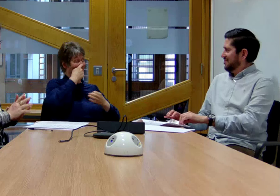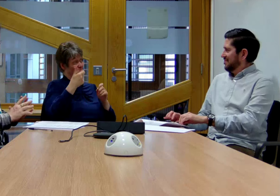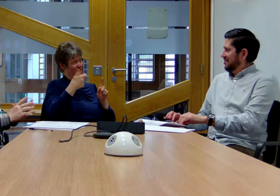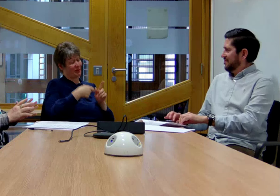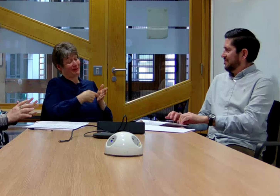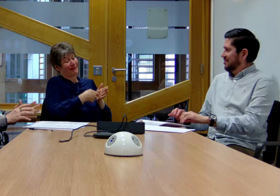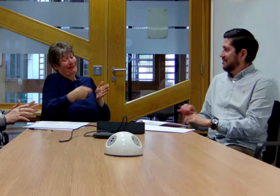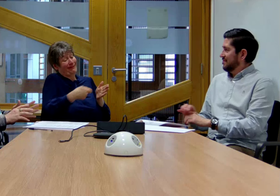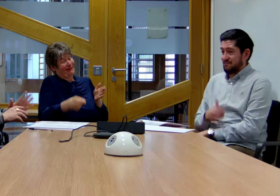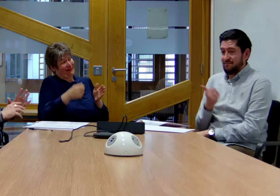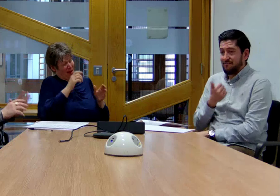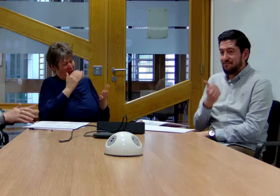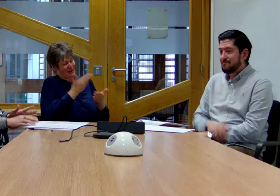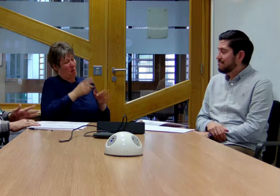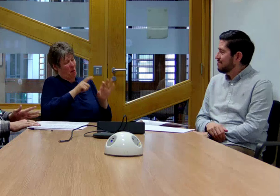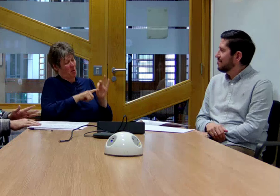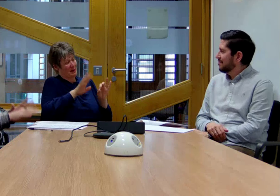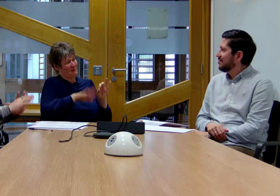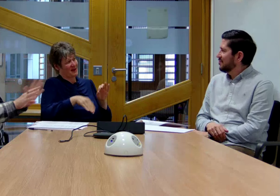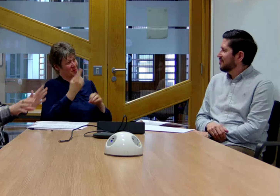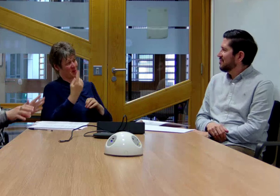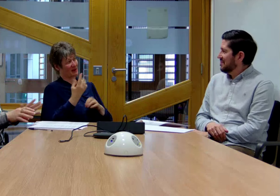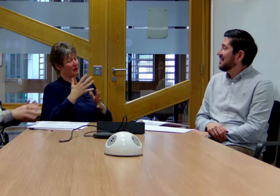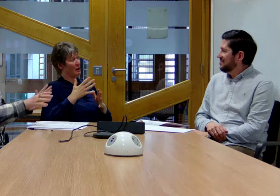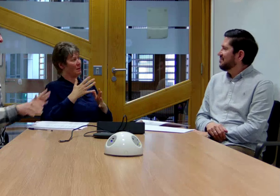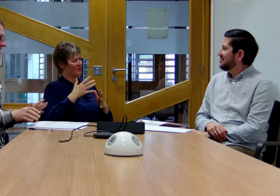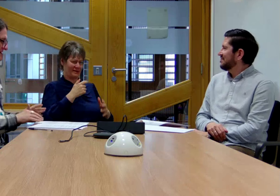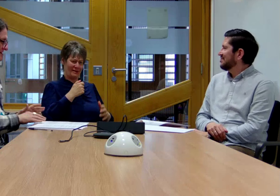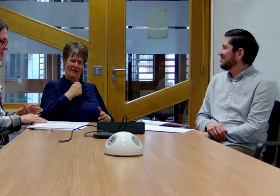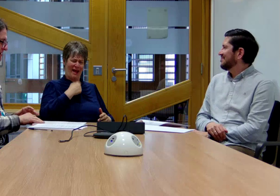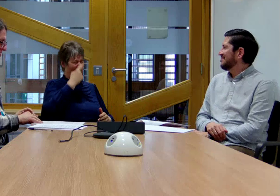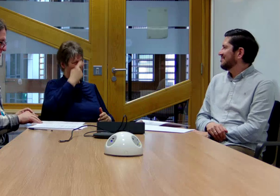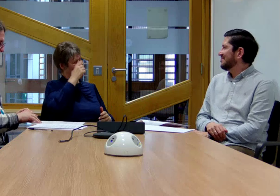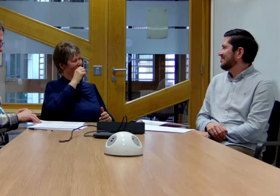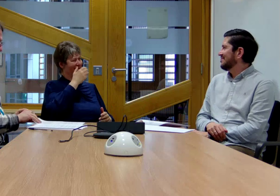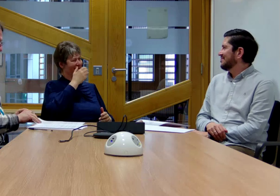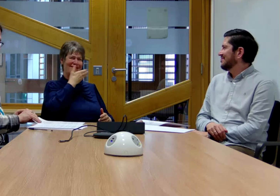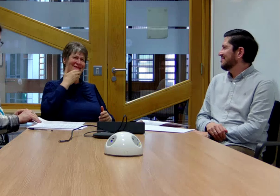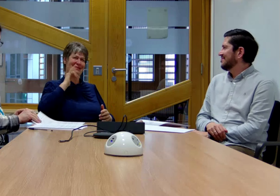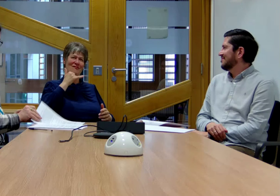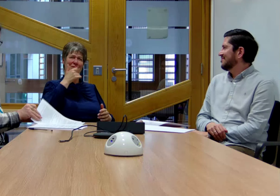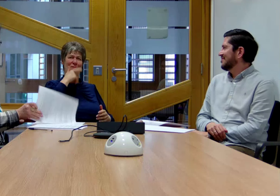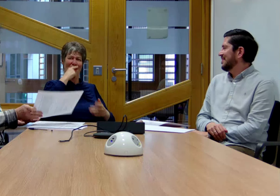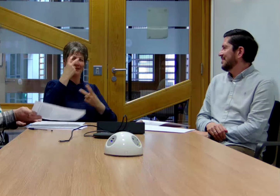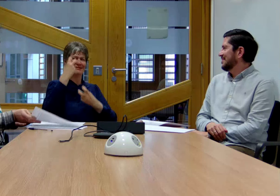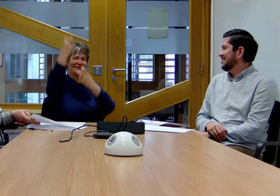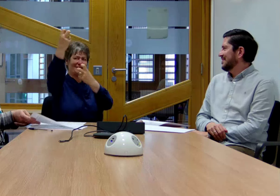people if people are able to stay, but I thought it'd be nice to give people something to do,